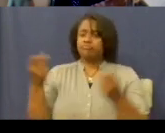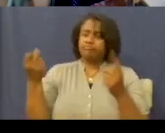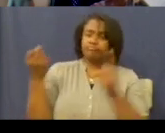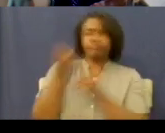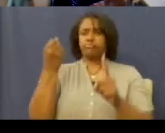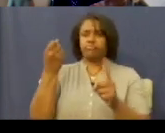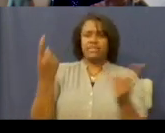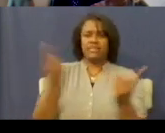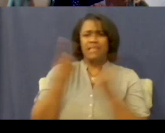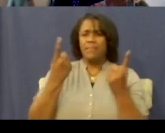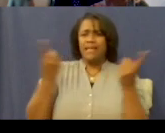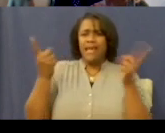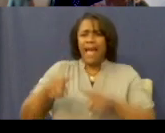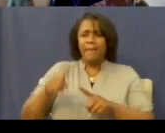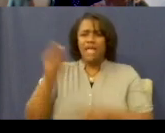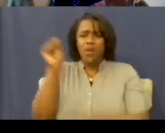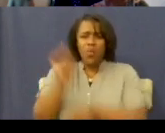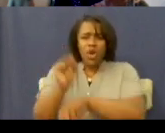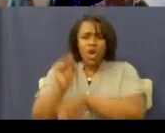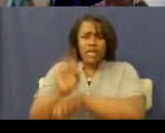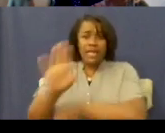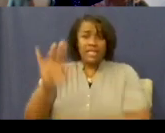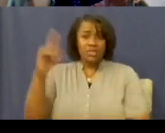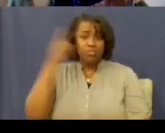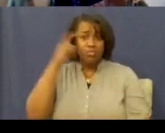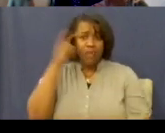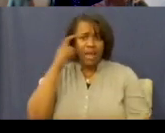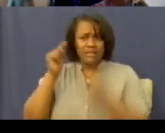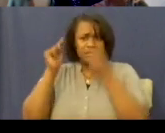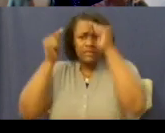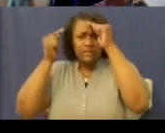What happened to him is he went from being a really friendly,